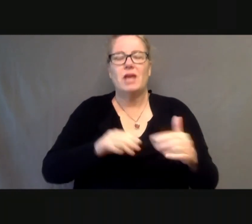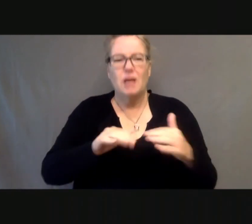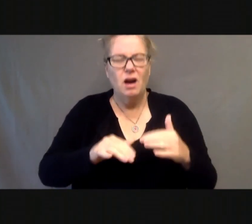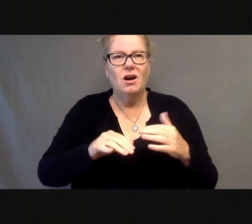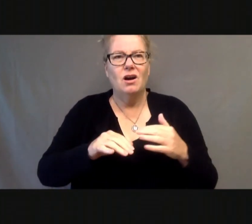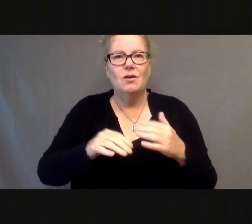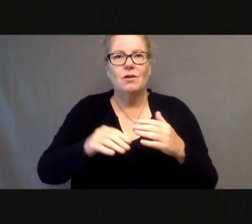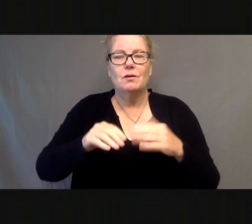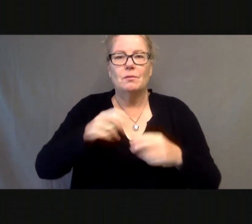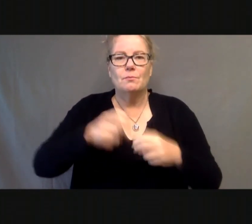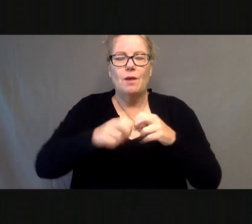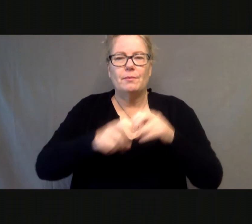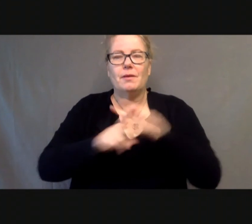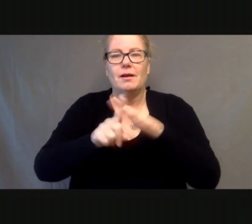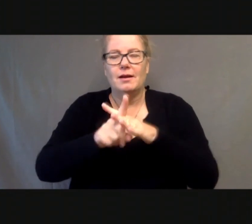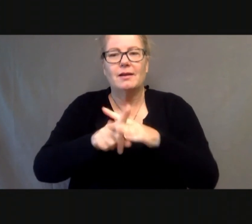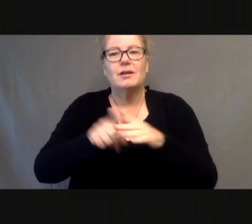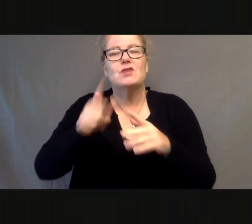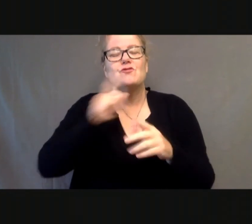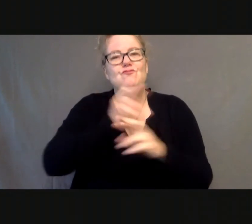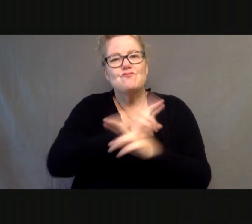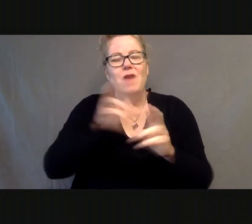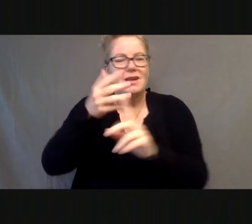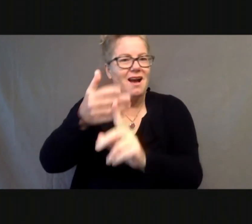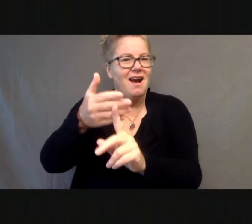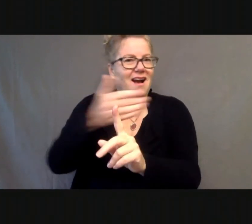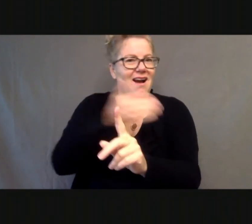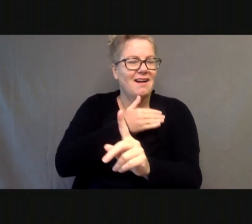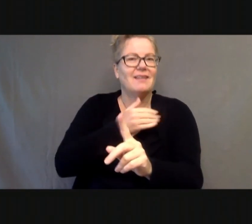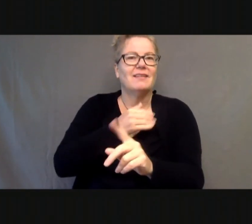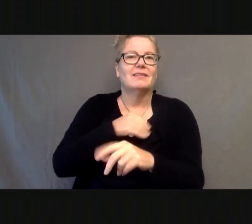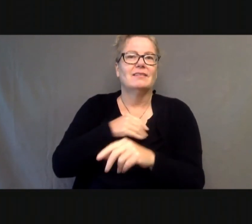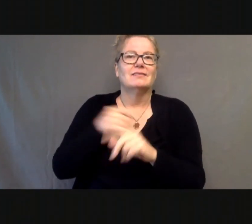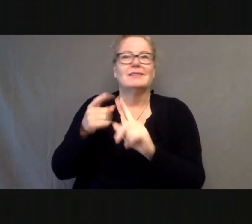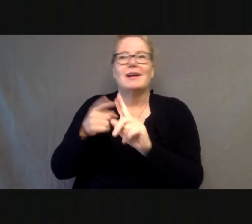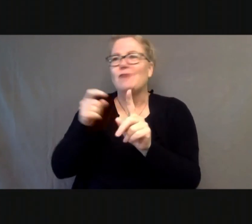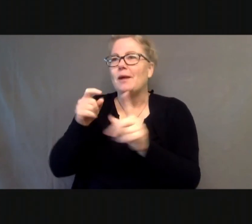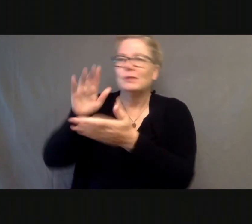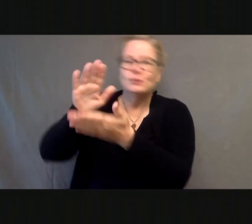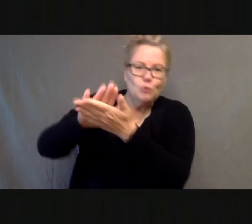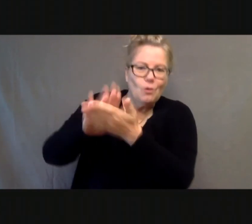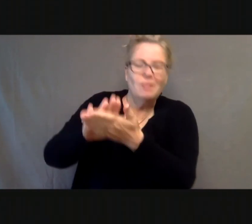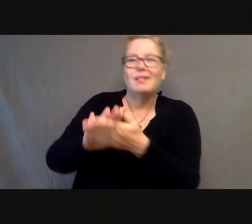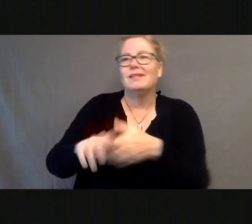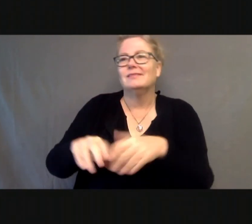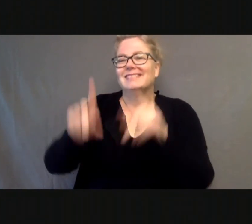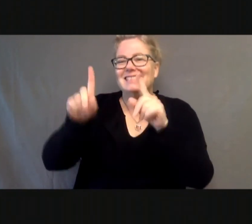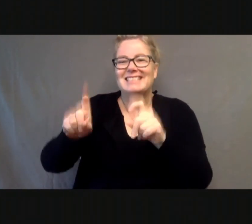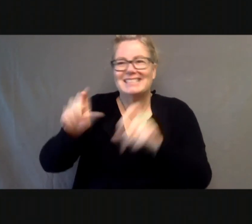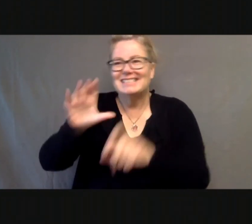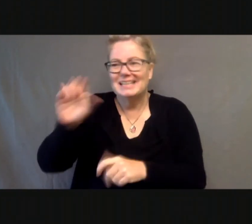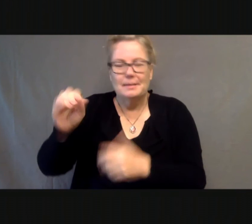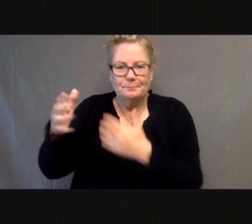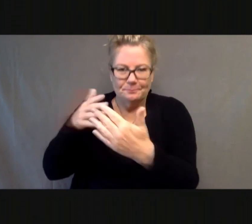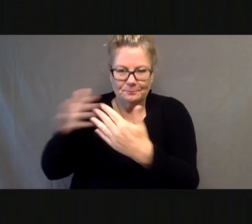you'll face from an administration or a testing board. So I think at least an accommodation